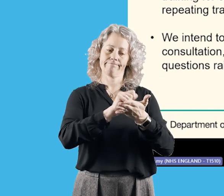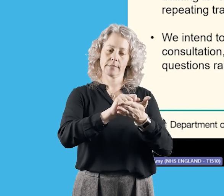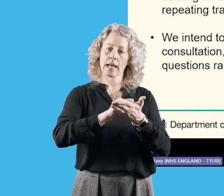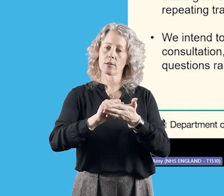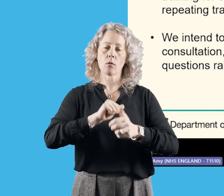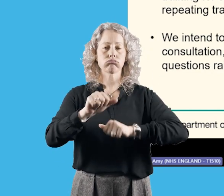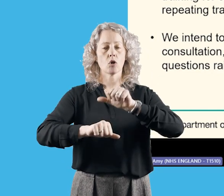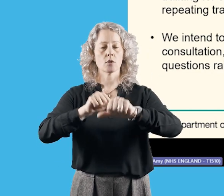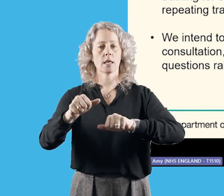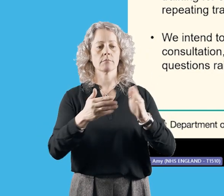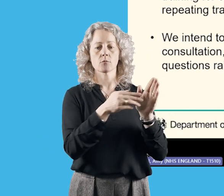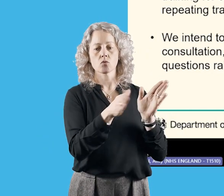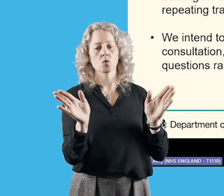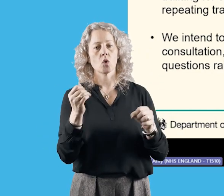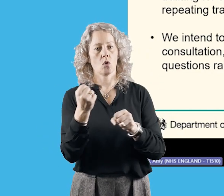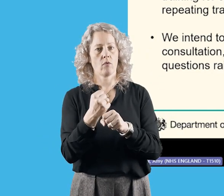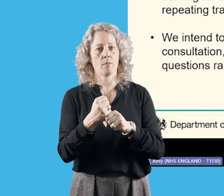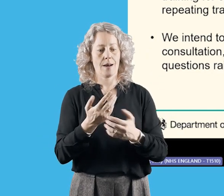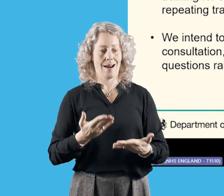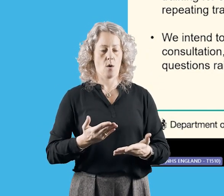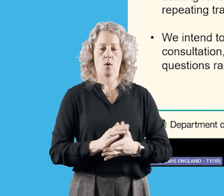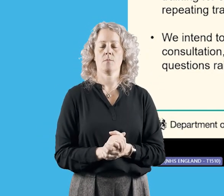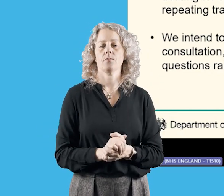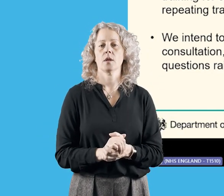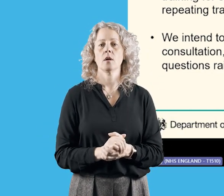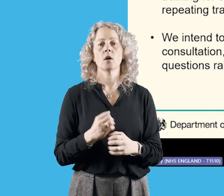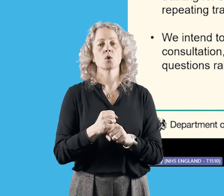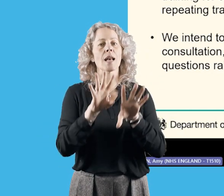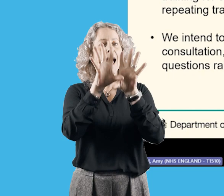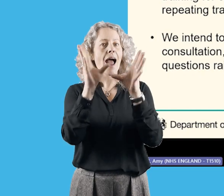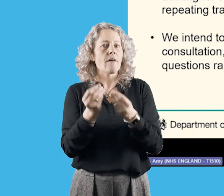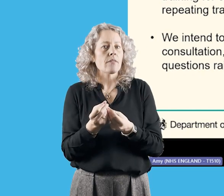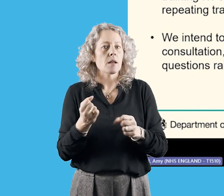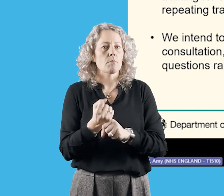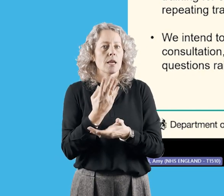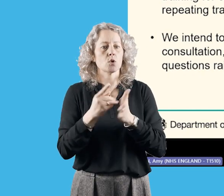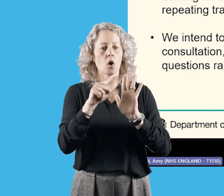currently underway and we're doing all we can to ensure the code is published as